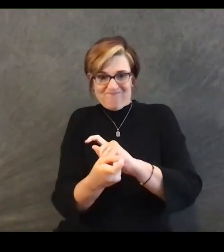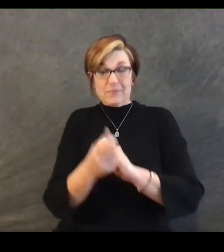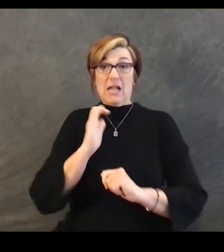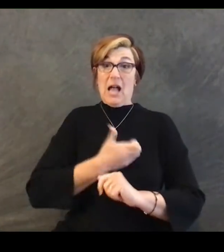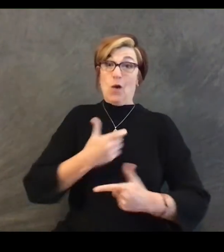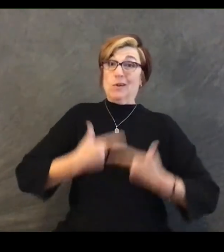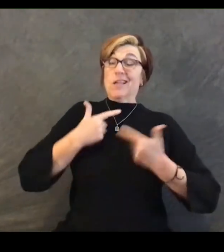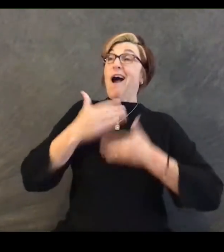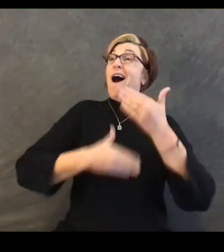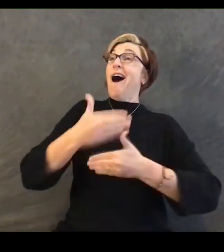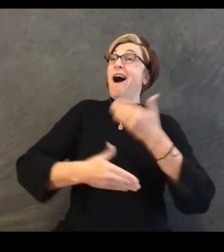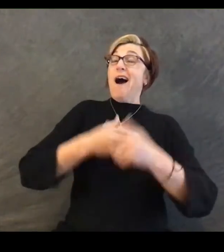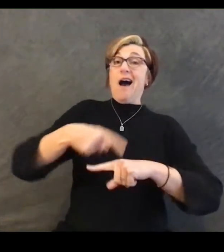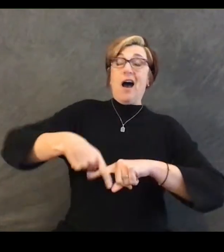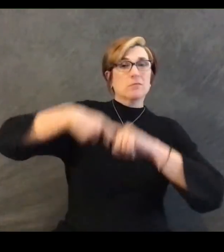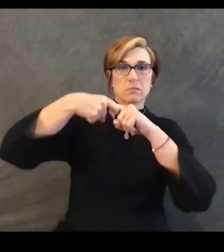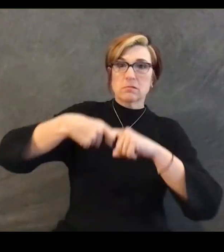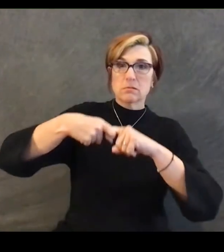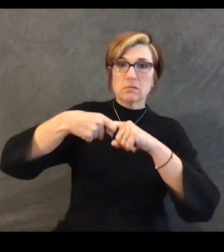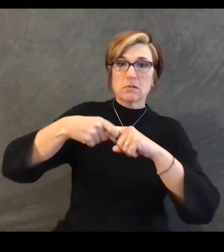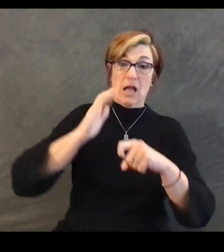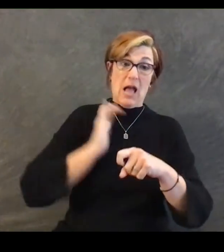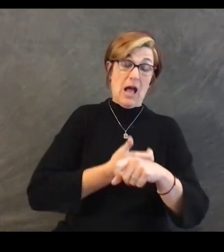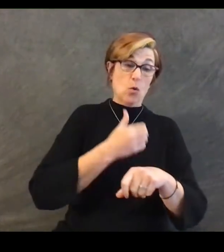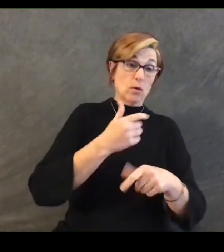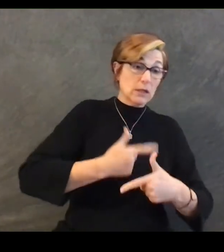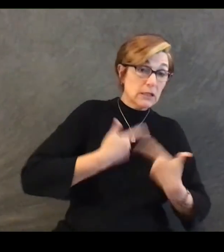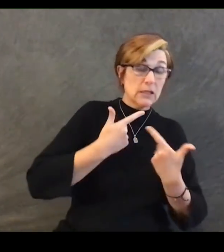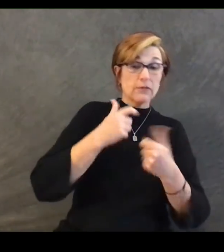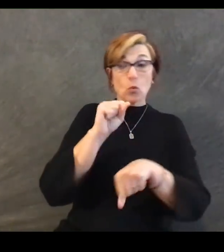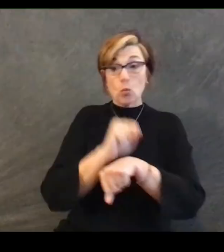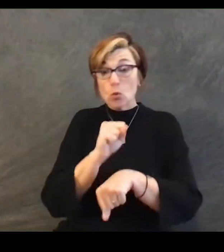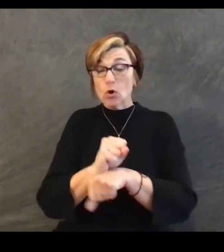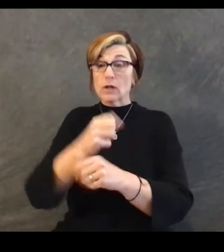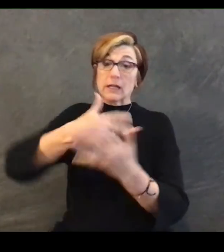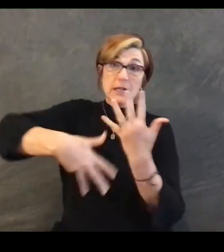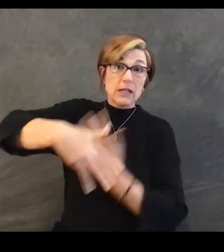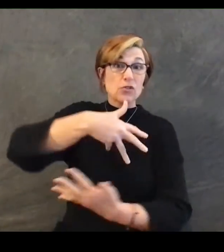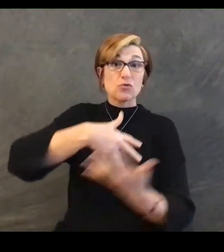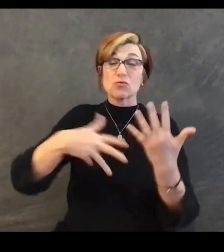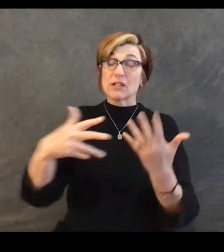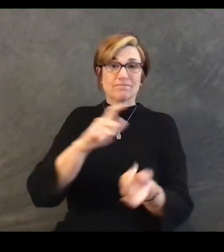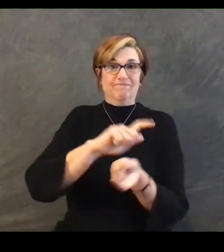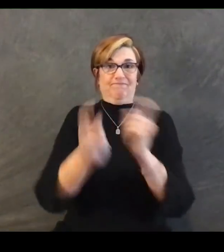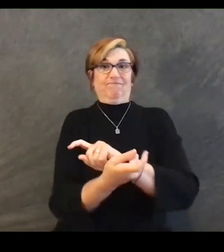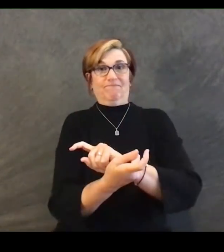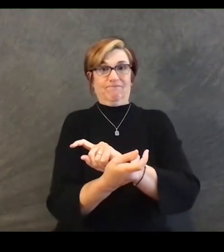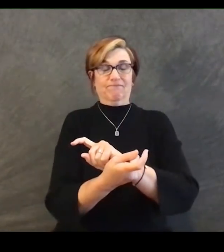and interact each and every day and I wouldn't be surprised to see this going